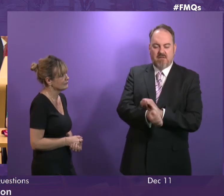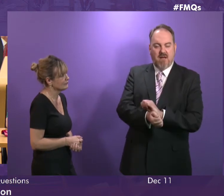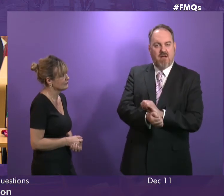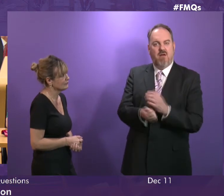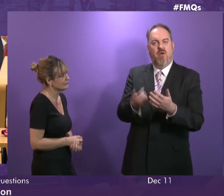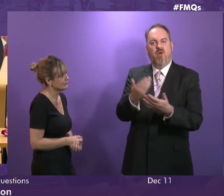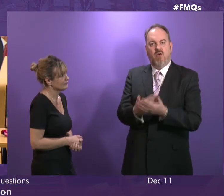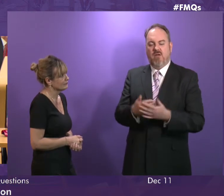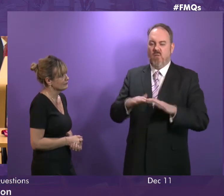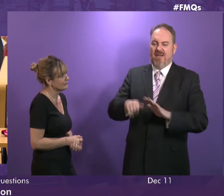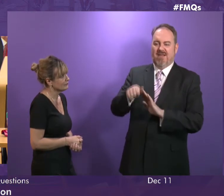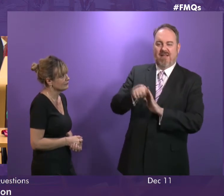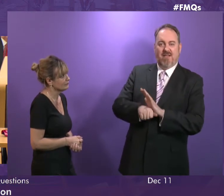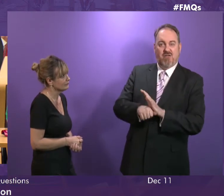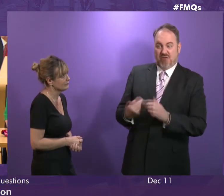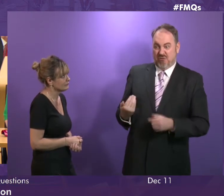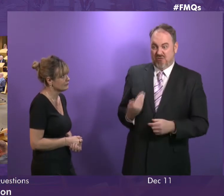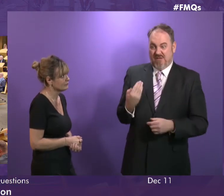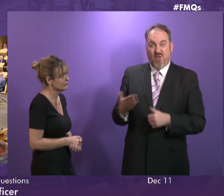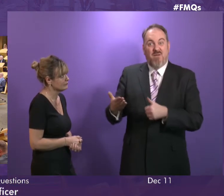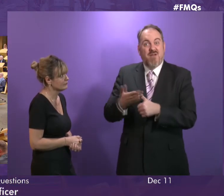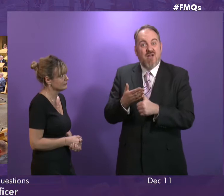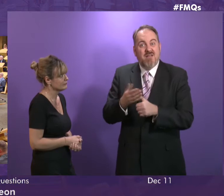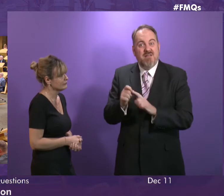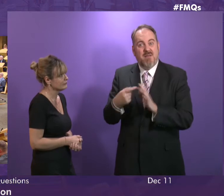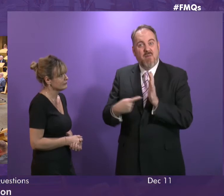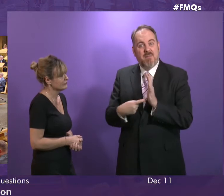waiting lists just to get their first appointment?